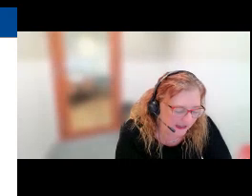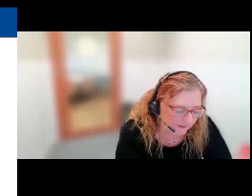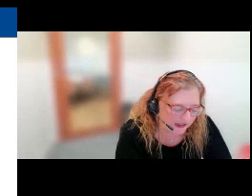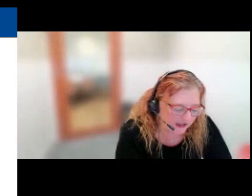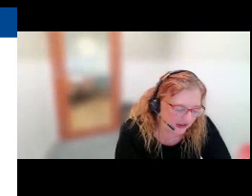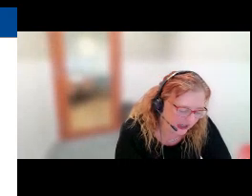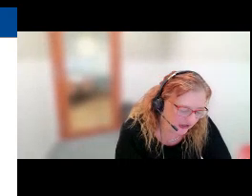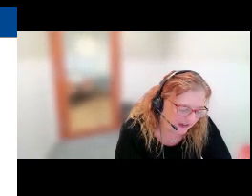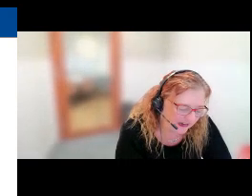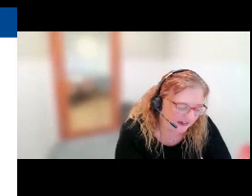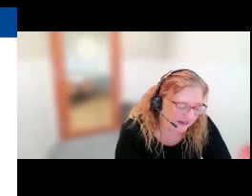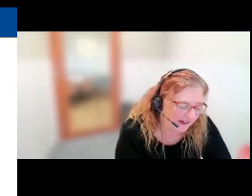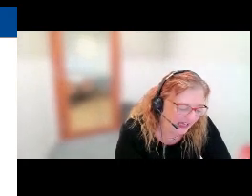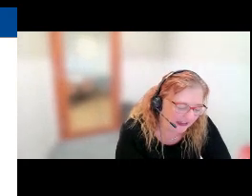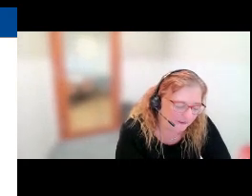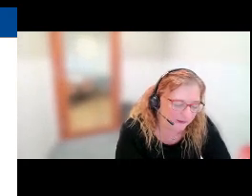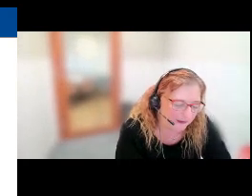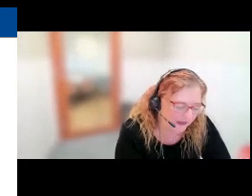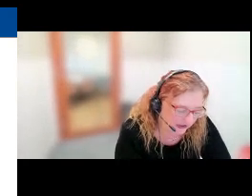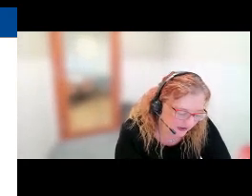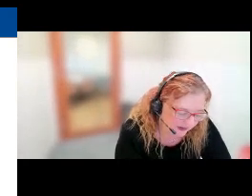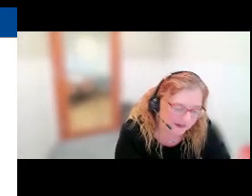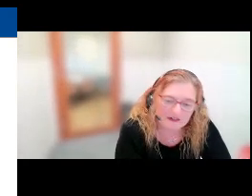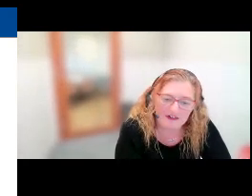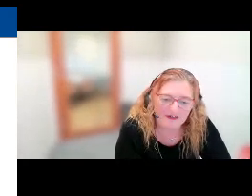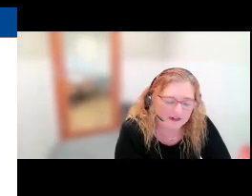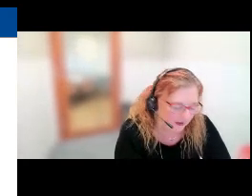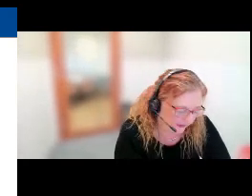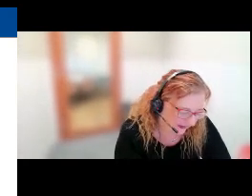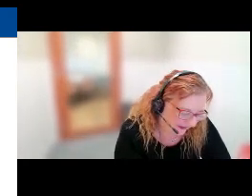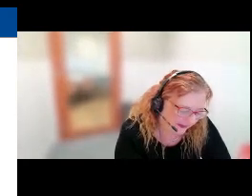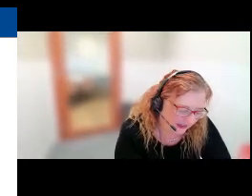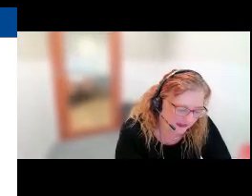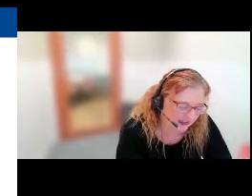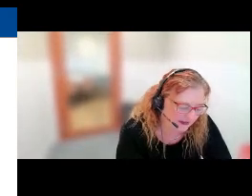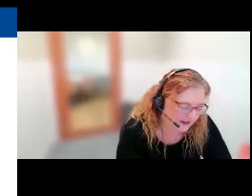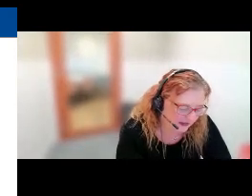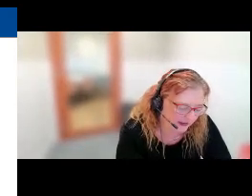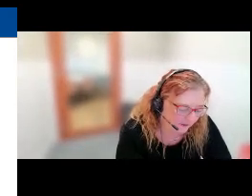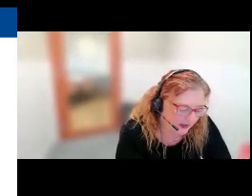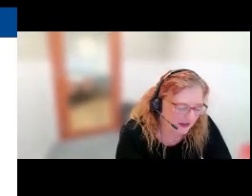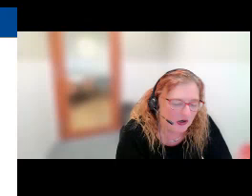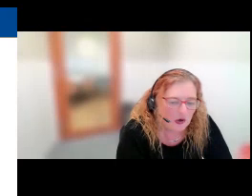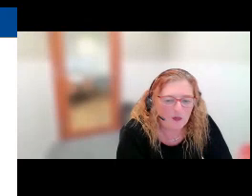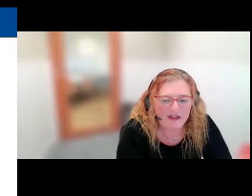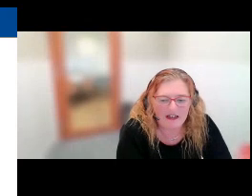significant changes in the scale of operations or the services that they intend to deliver or where they